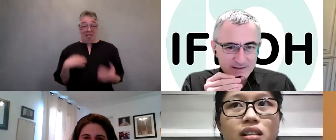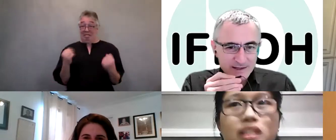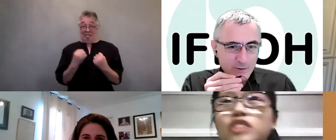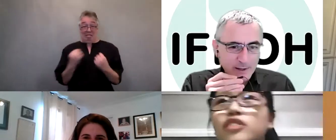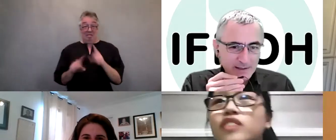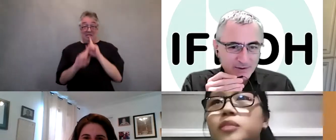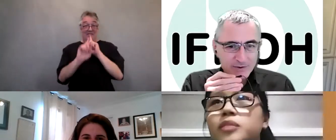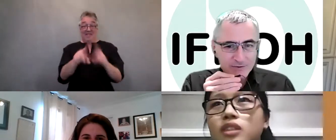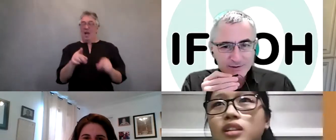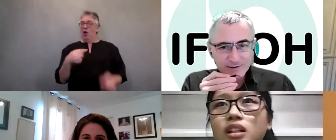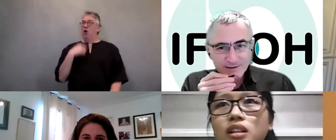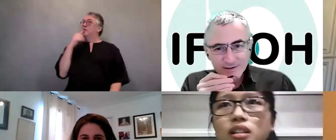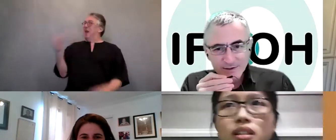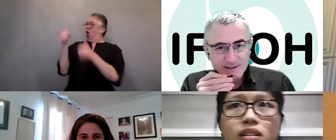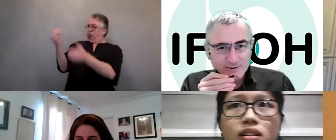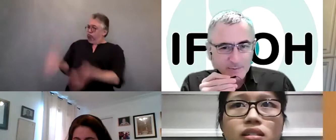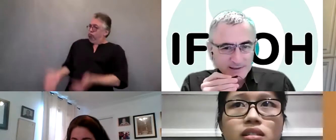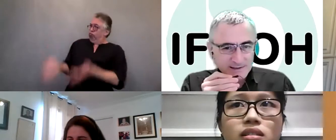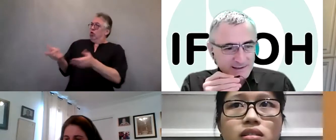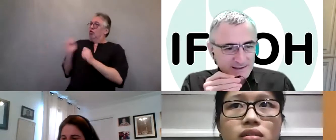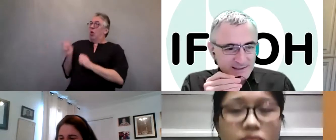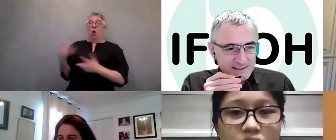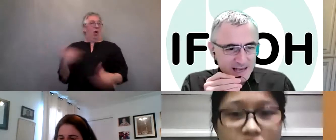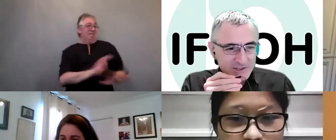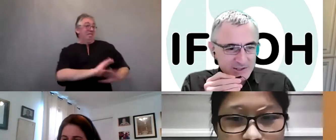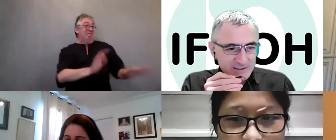maybe too much for cochlear implants.